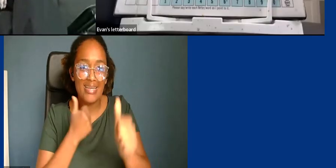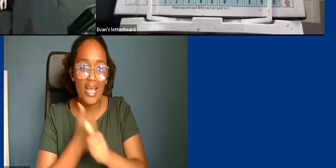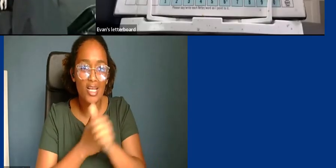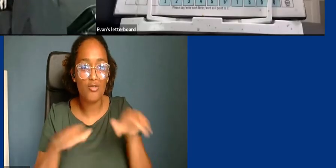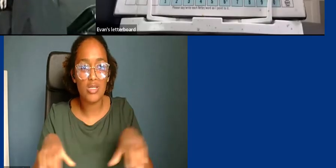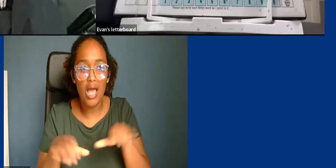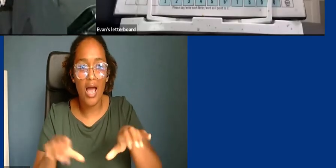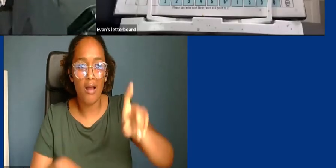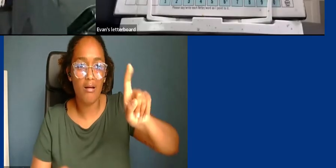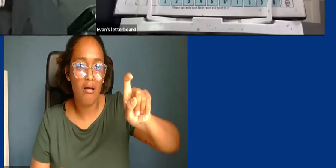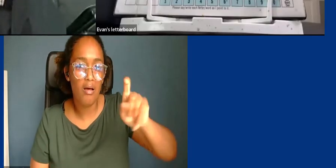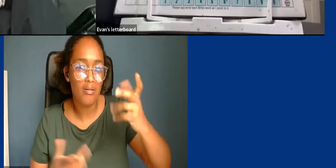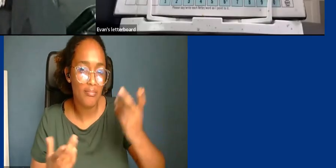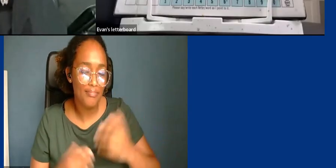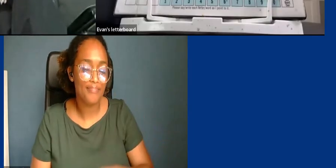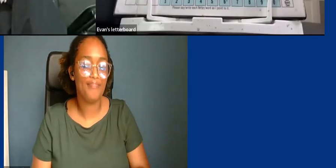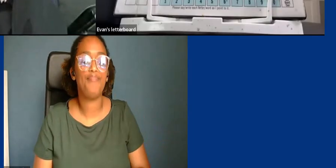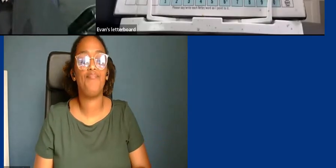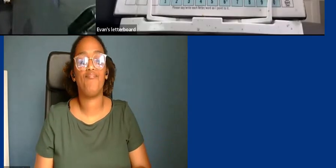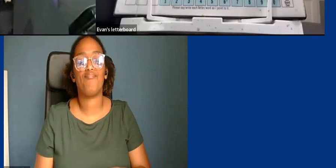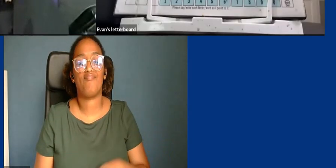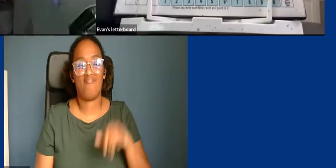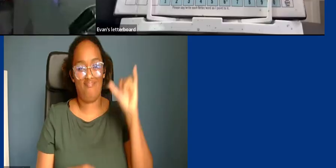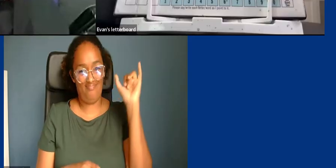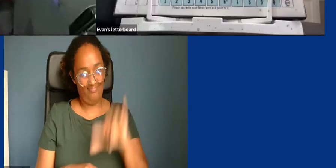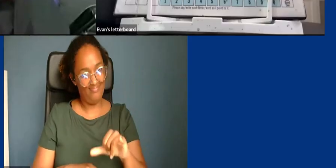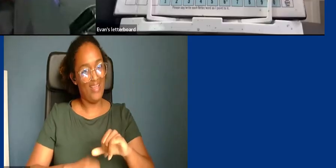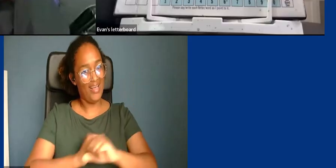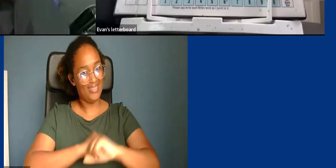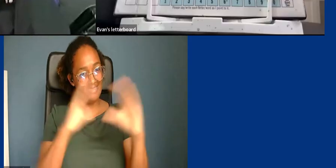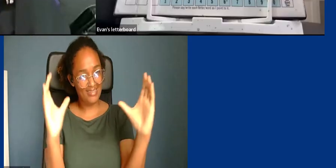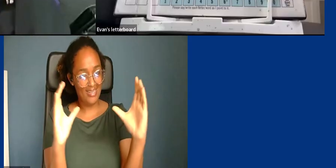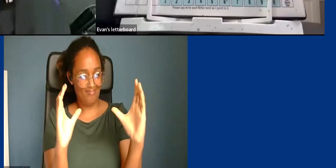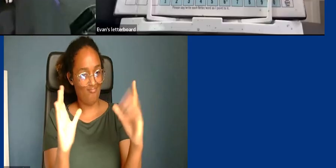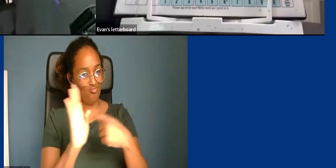This is infantilization, because it portrays people